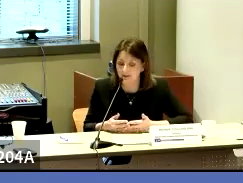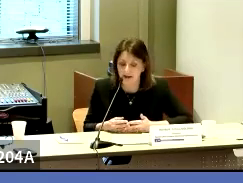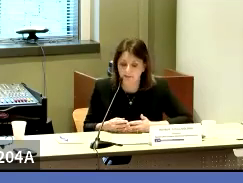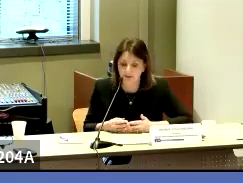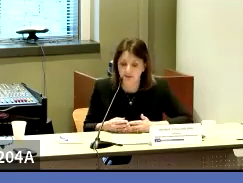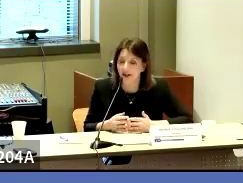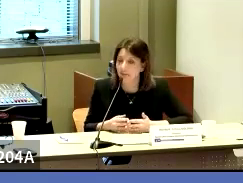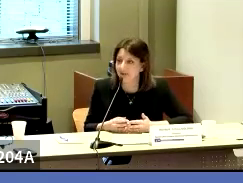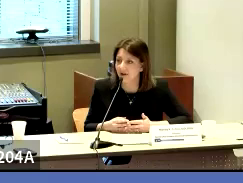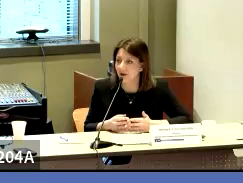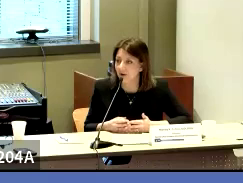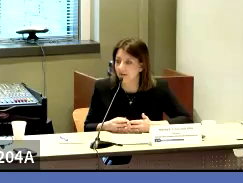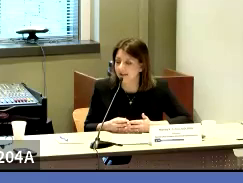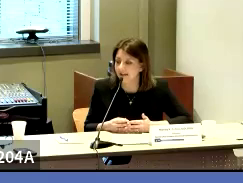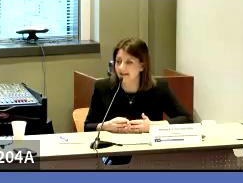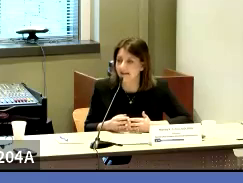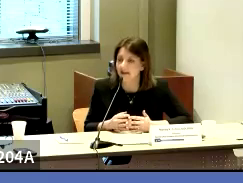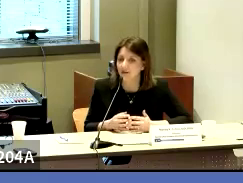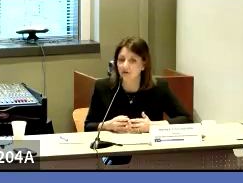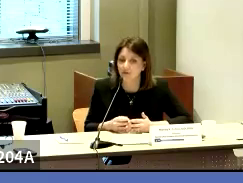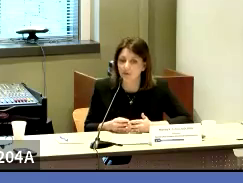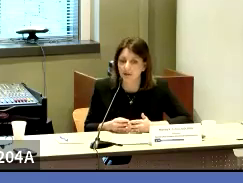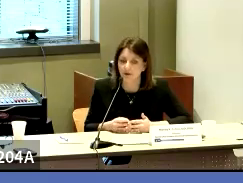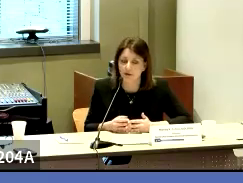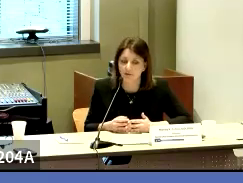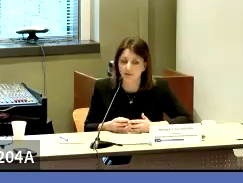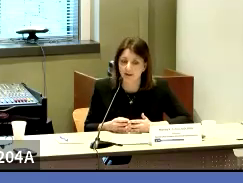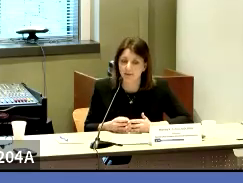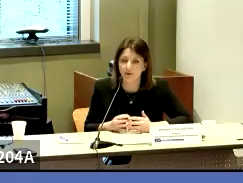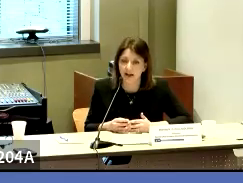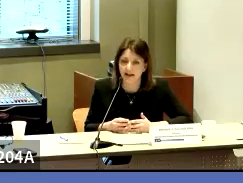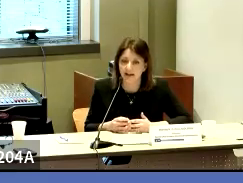So, this helps all of the states do more in terms of tracking